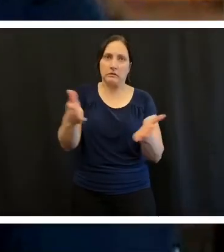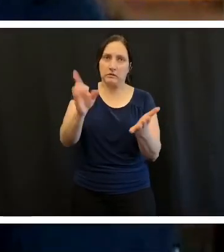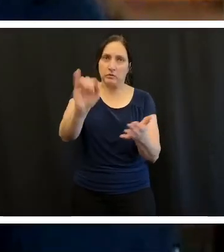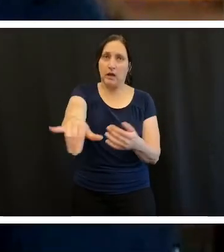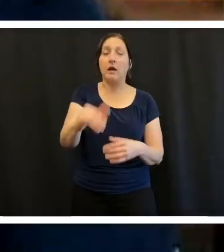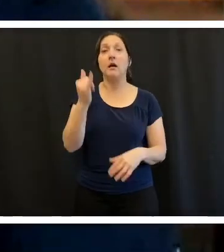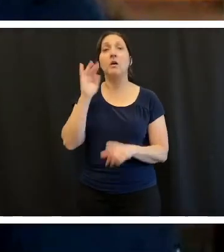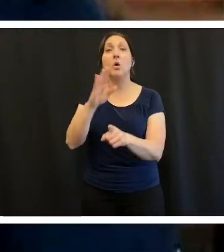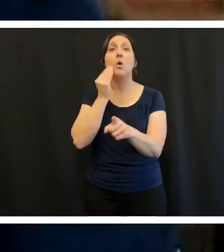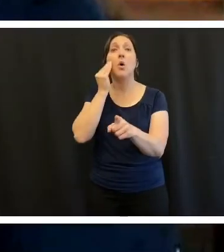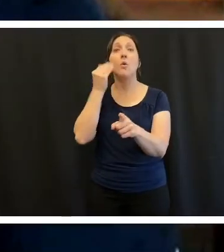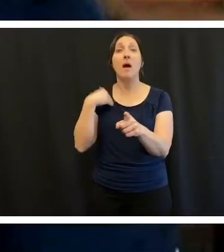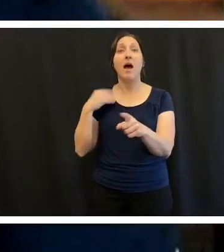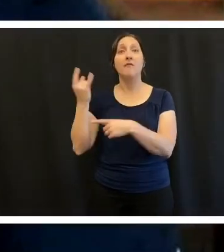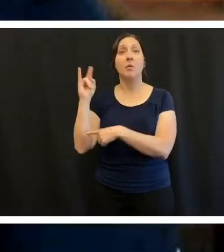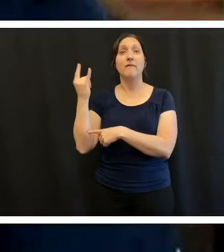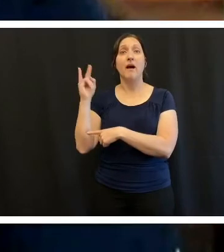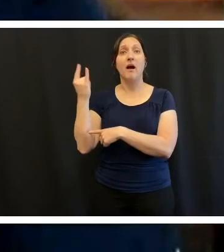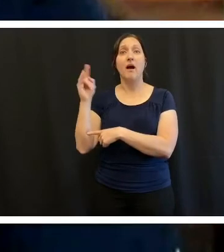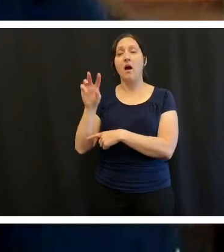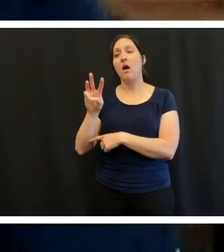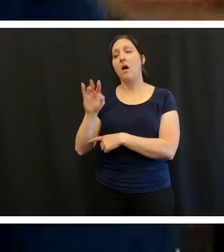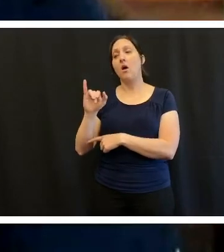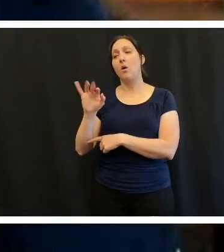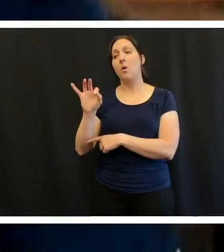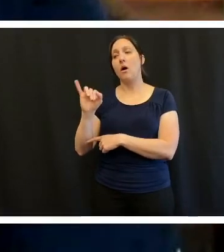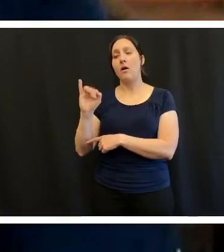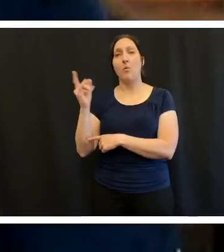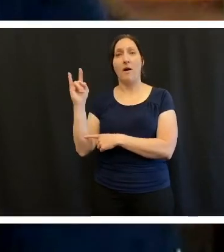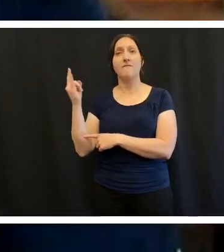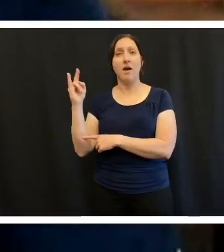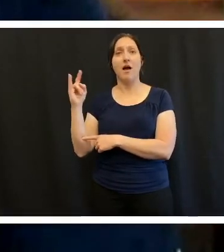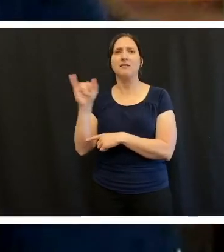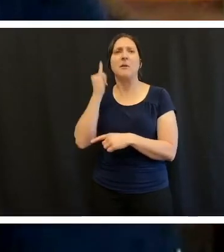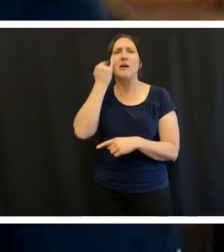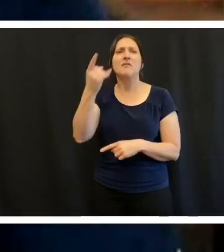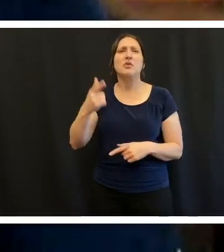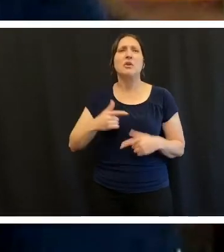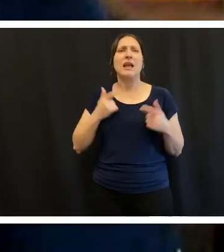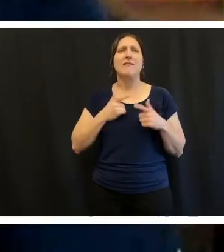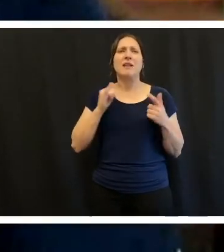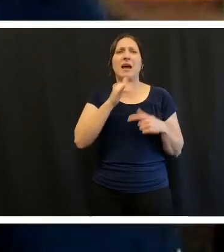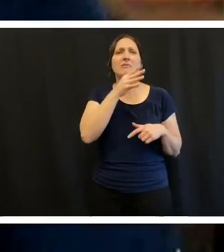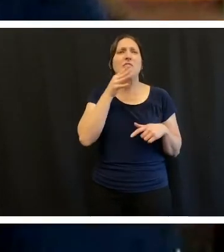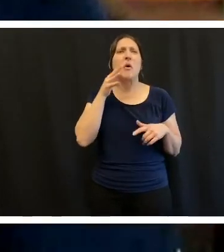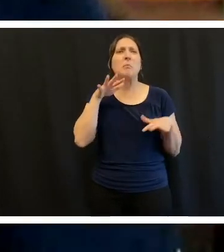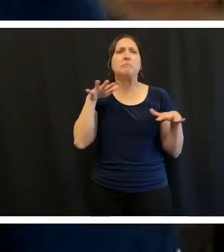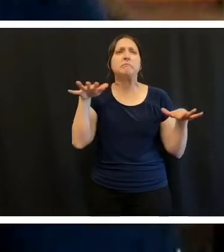especially if you live in a rural area, think about allowing kids to be able to use your WiFi